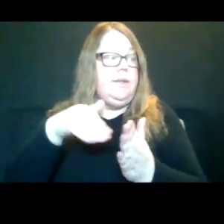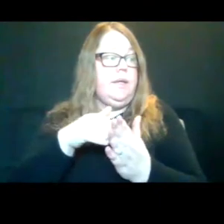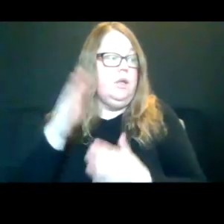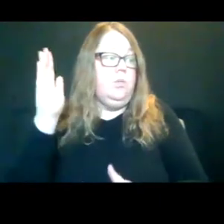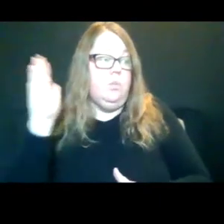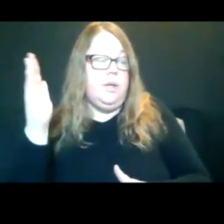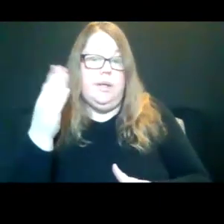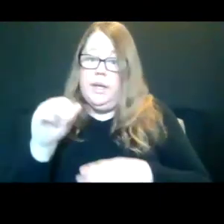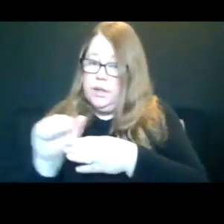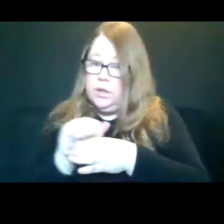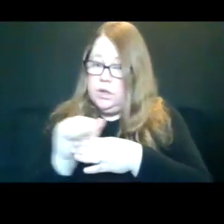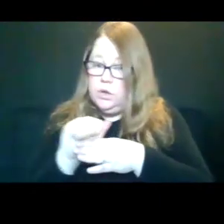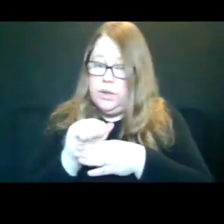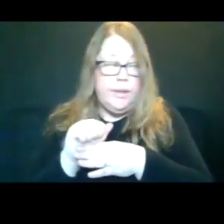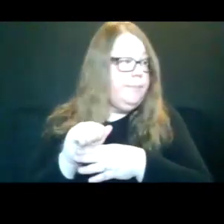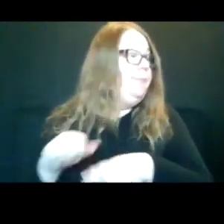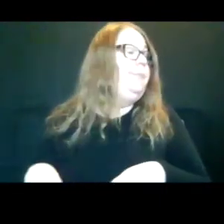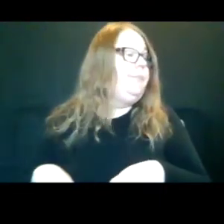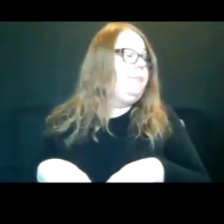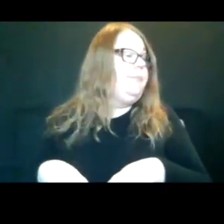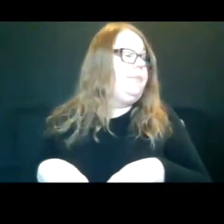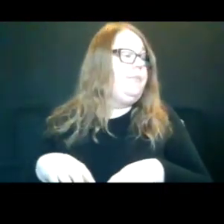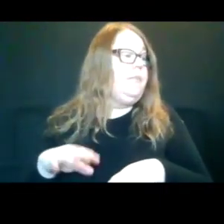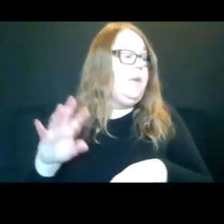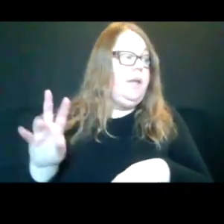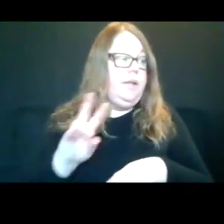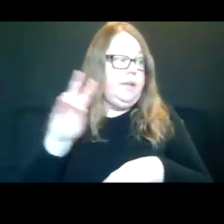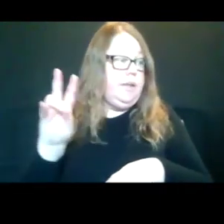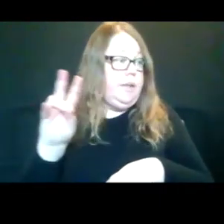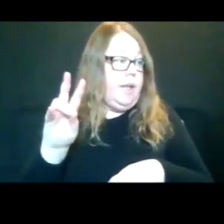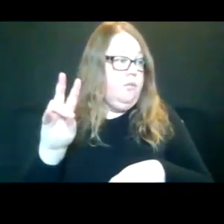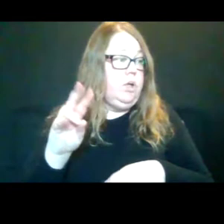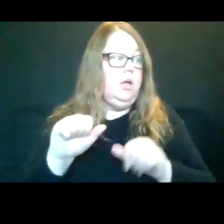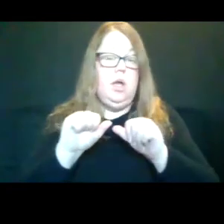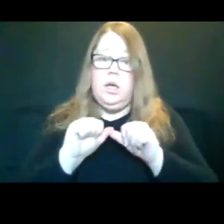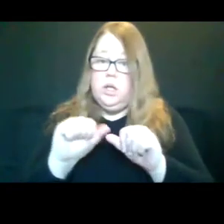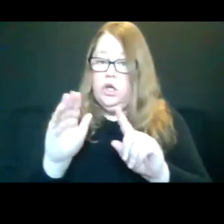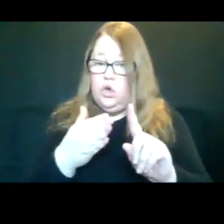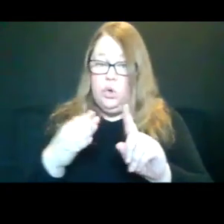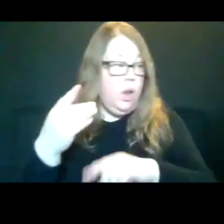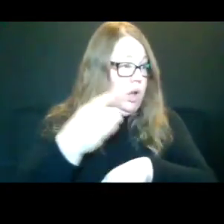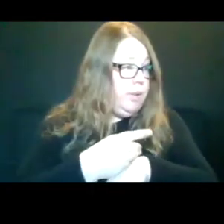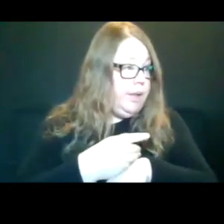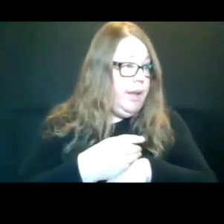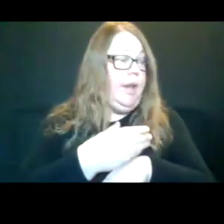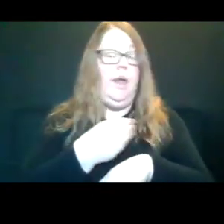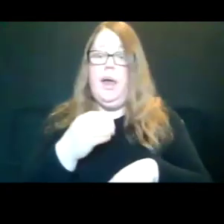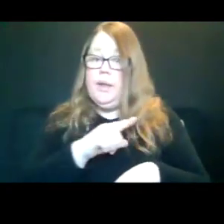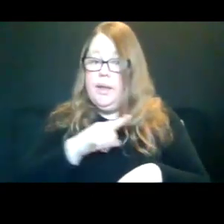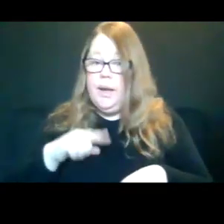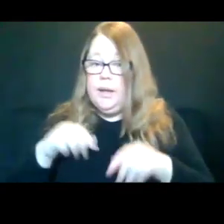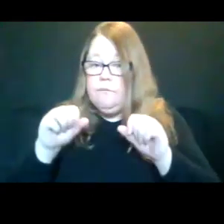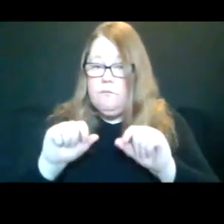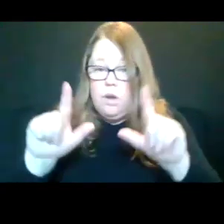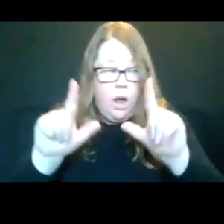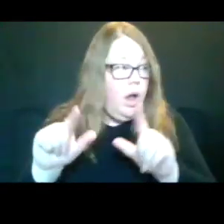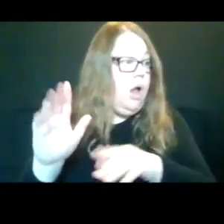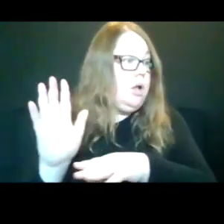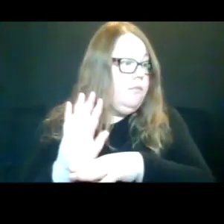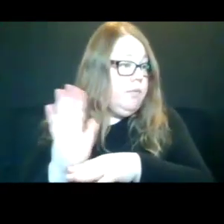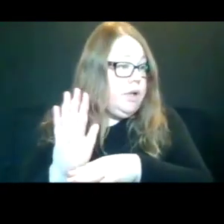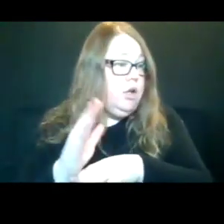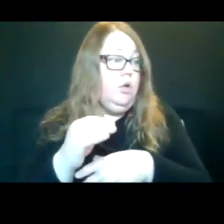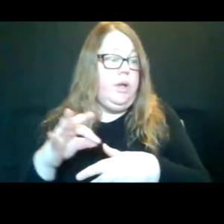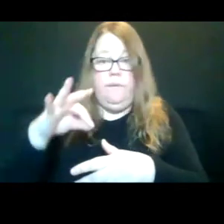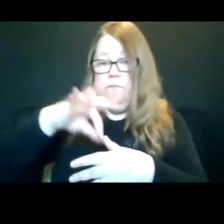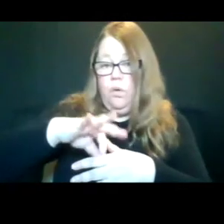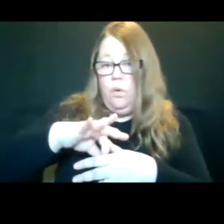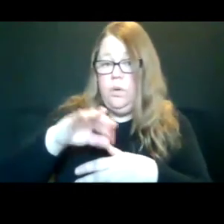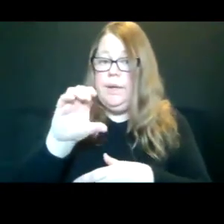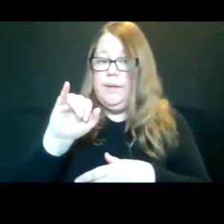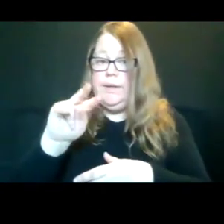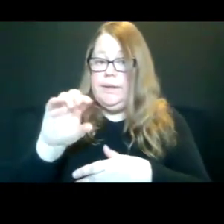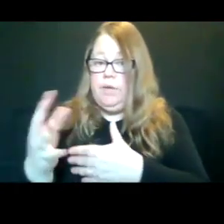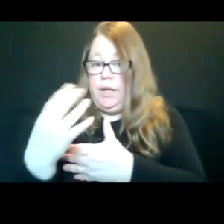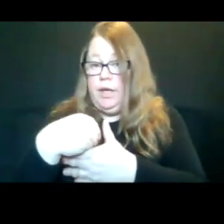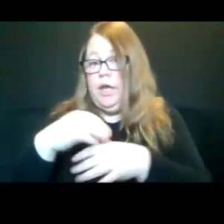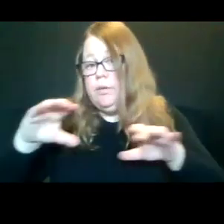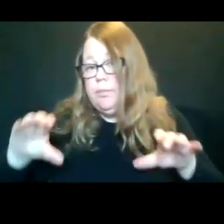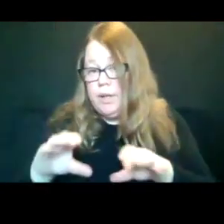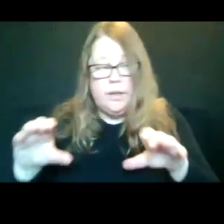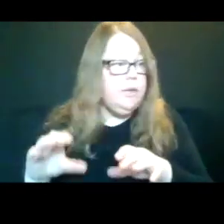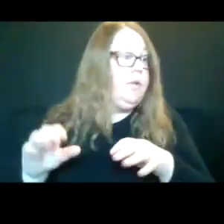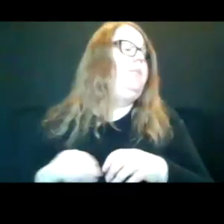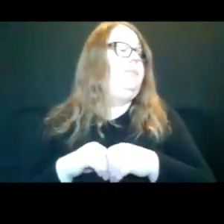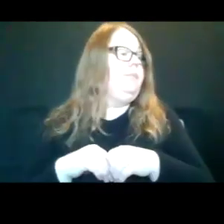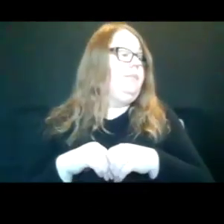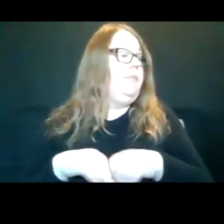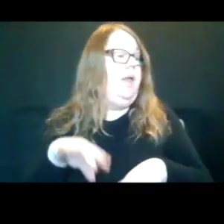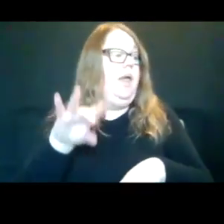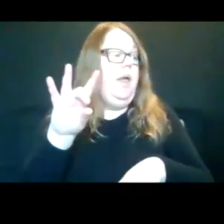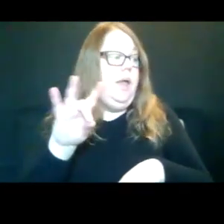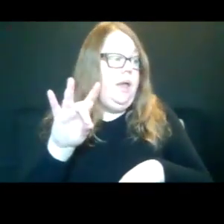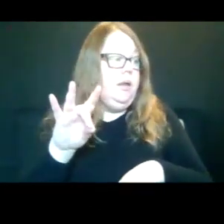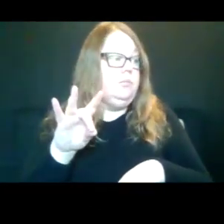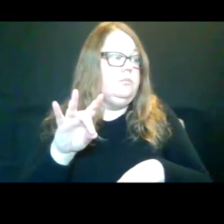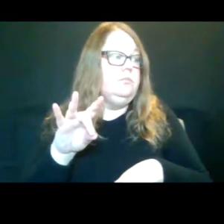• Continue Lobby Day and legislative vlogs and videos and voting/civic engagement activities